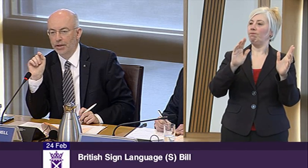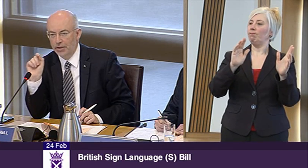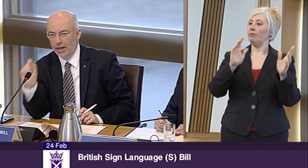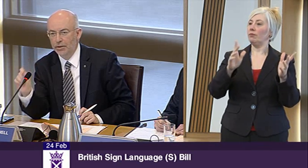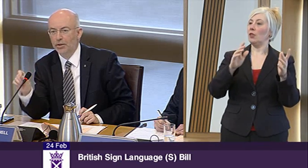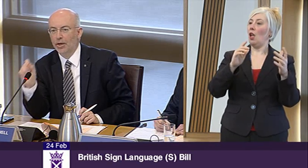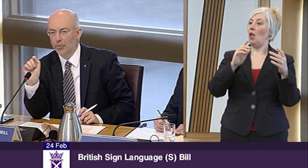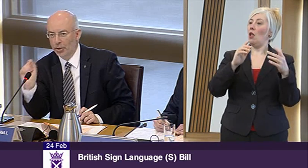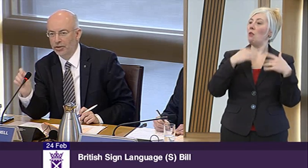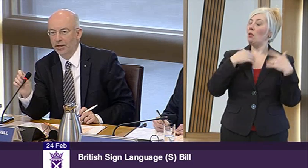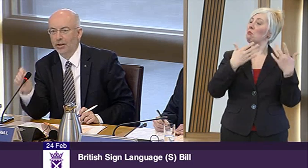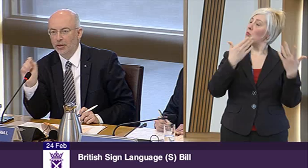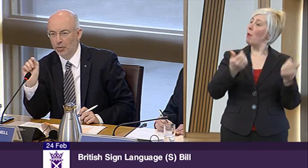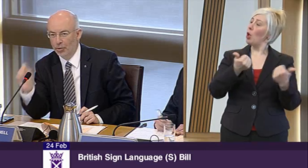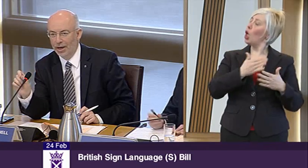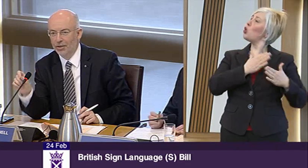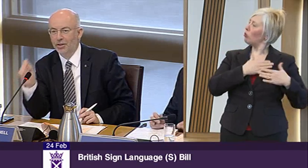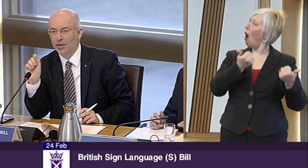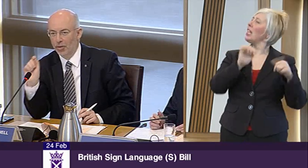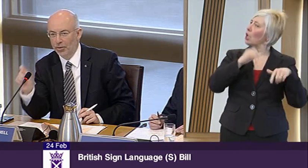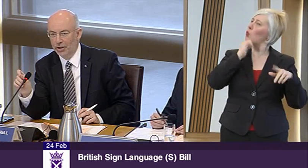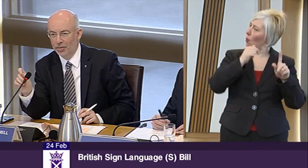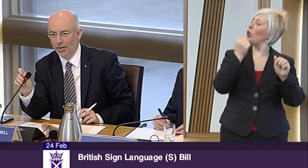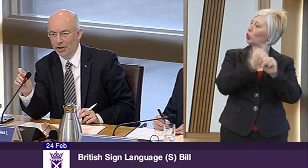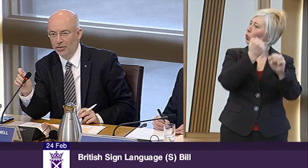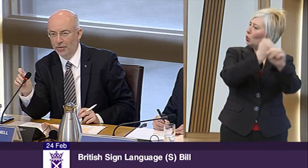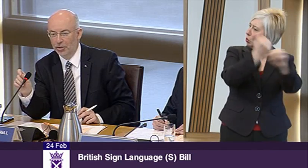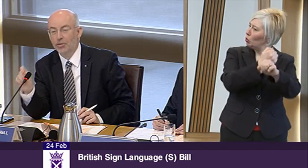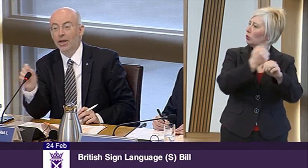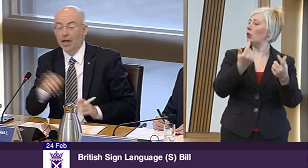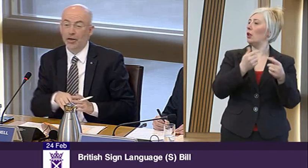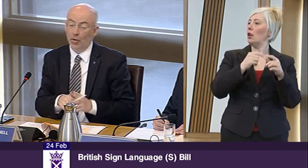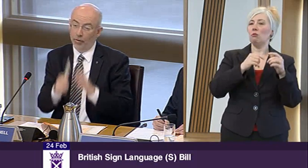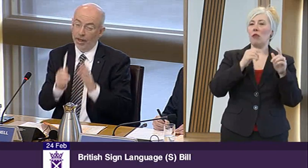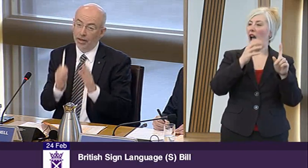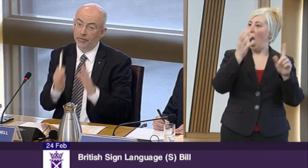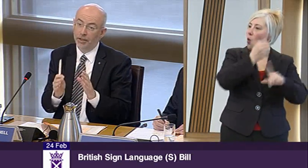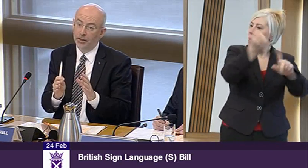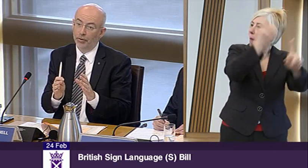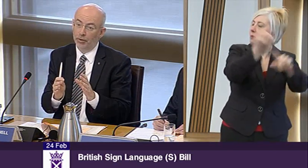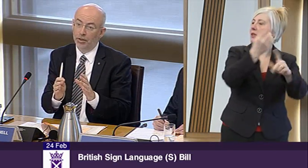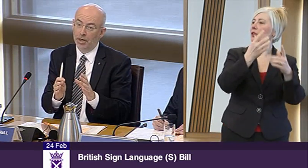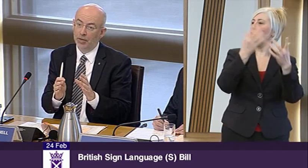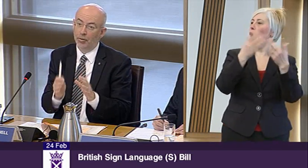intent, monitoring, progress and the publication of outcomes. It is all that kind of detail